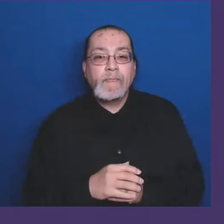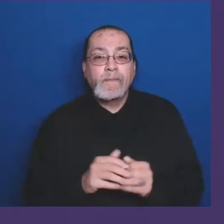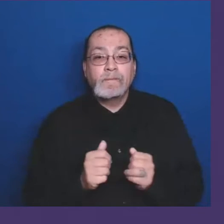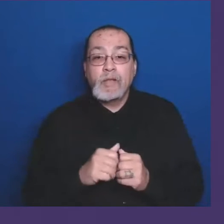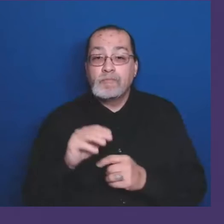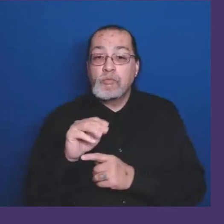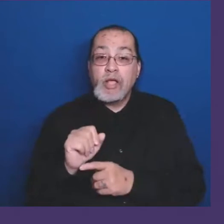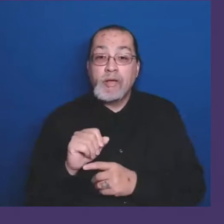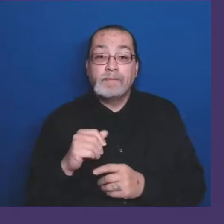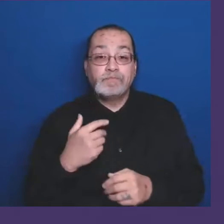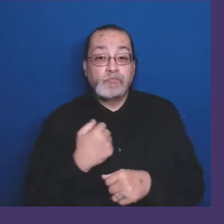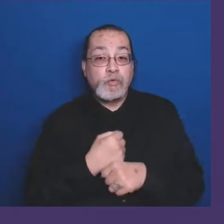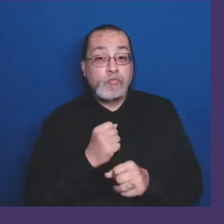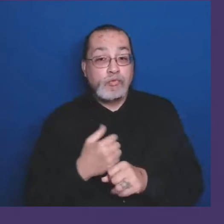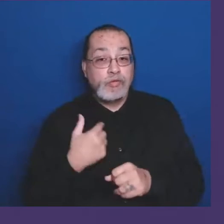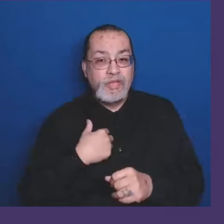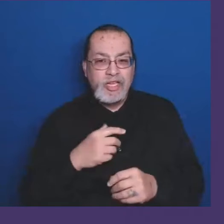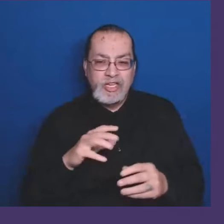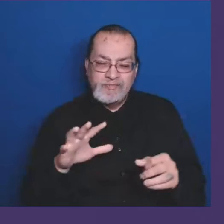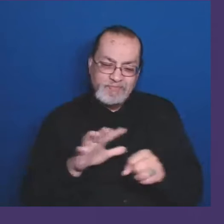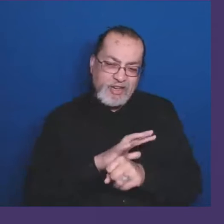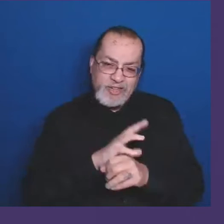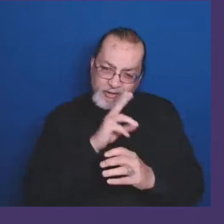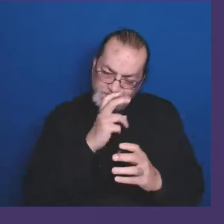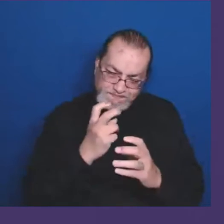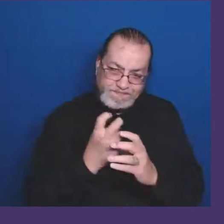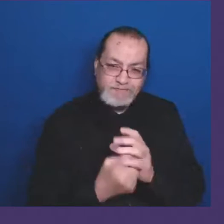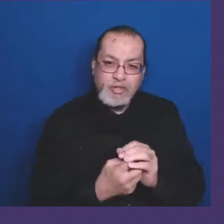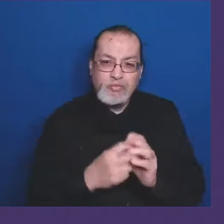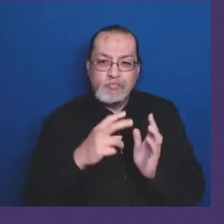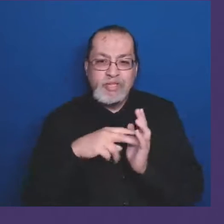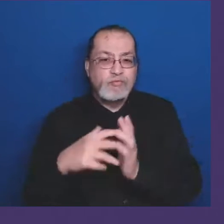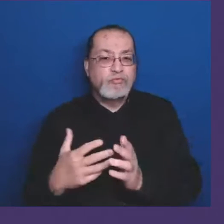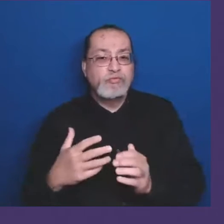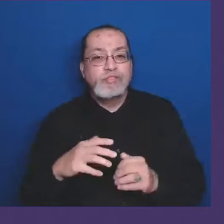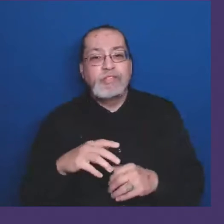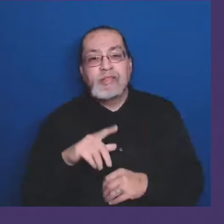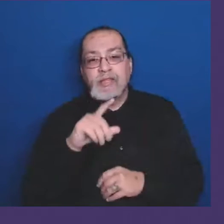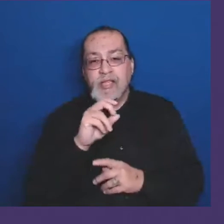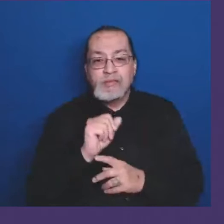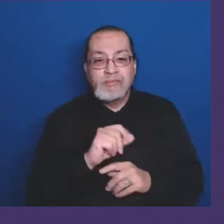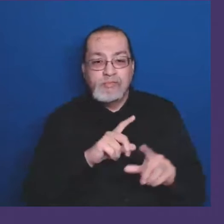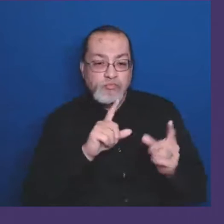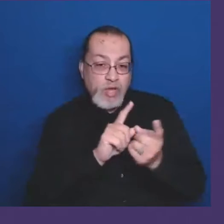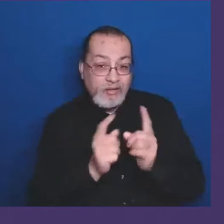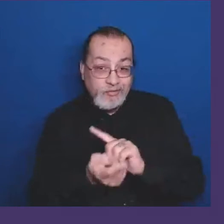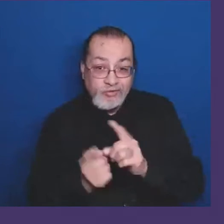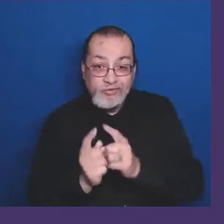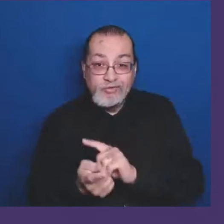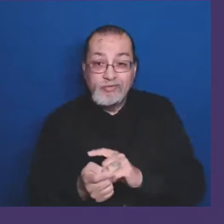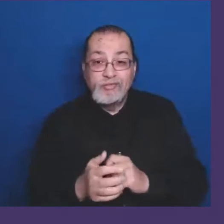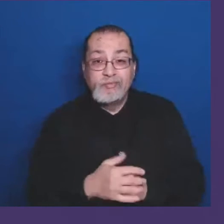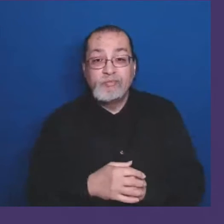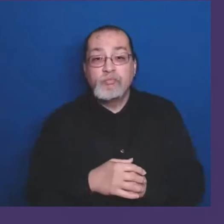but also the Picture Dictionary, and Dictate can be very useful for some of our young people who are not able to